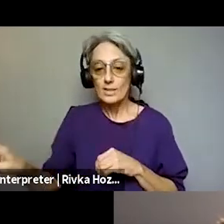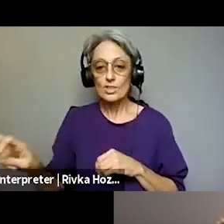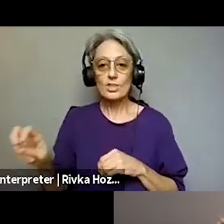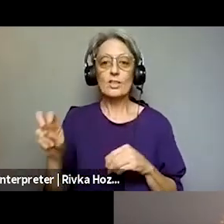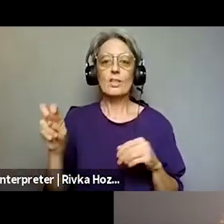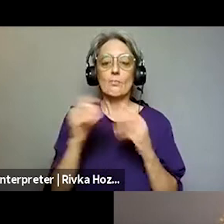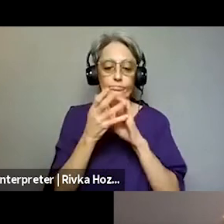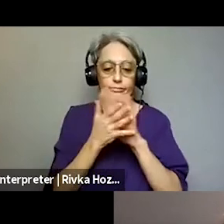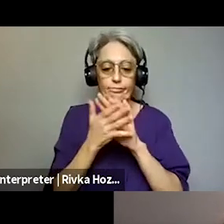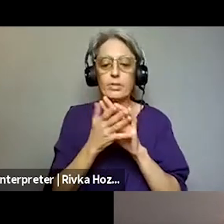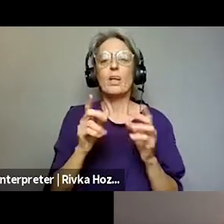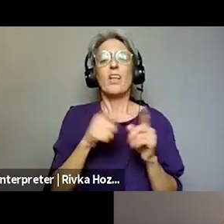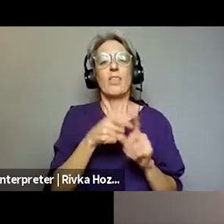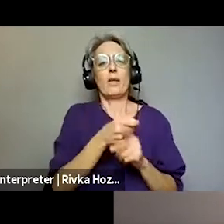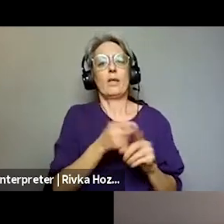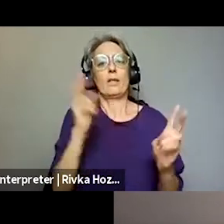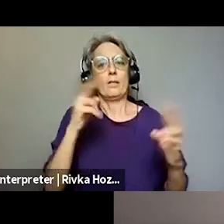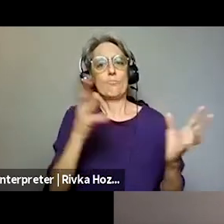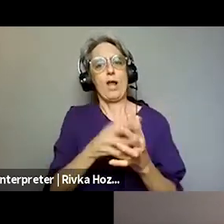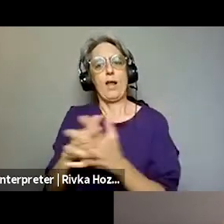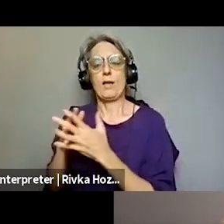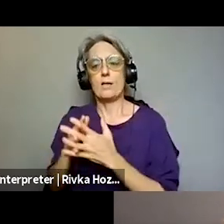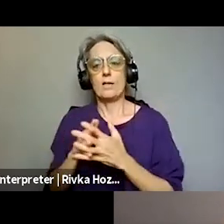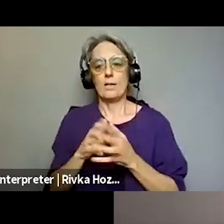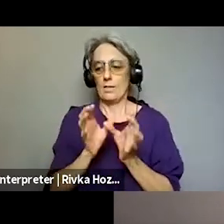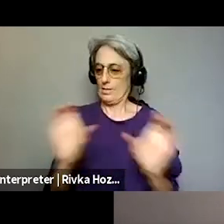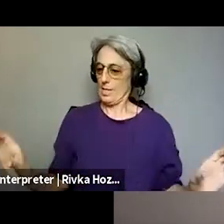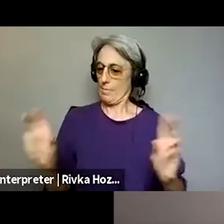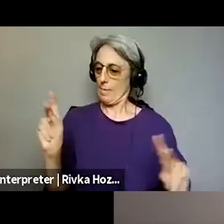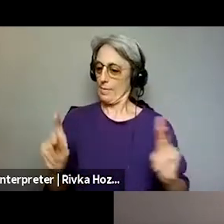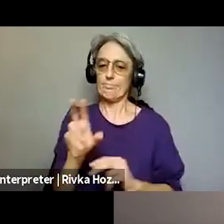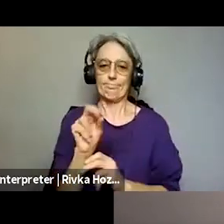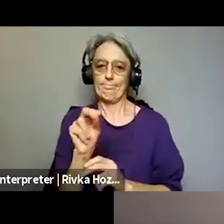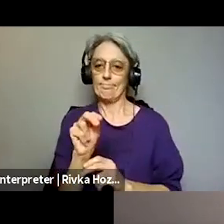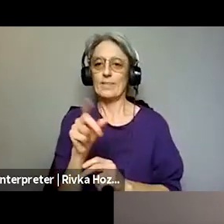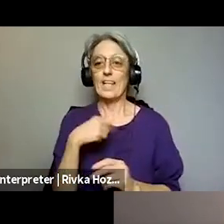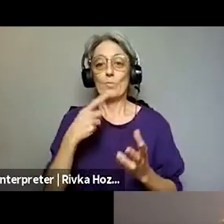of them as two different populations. But if we sort of started researching and following those